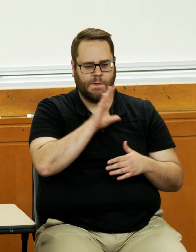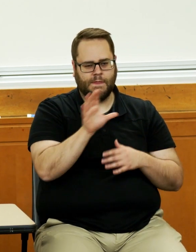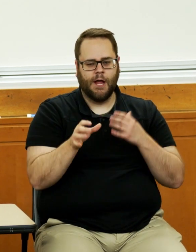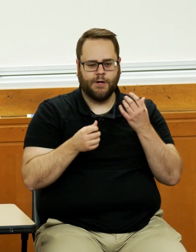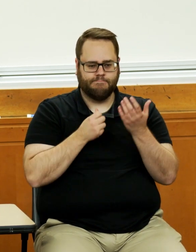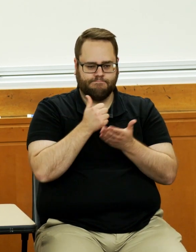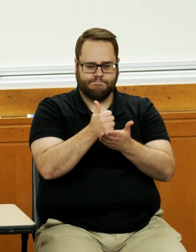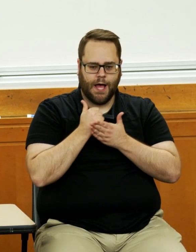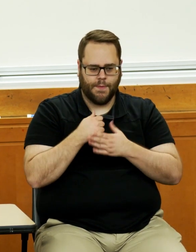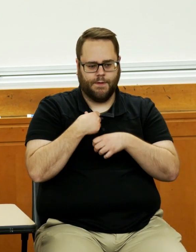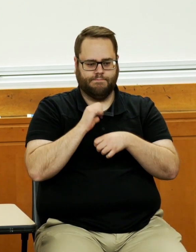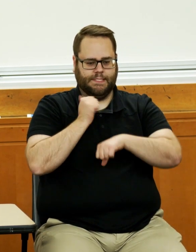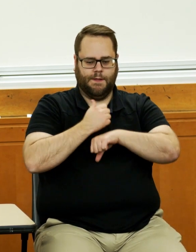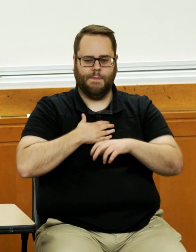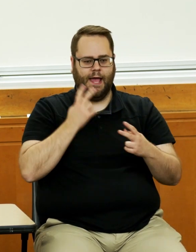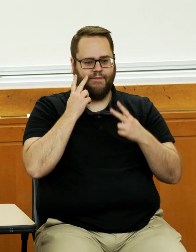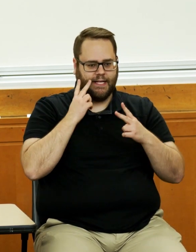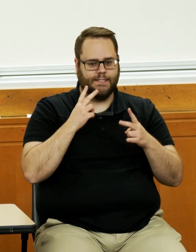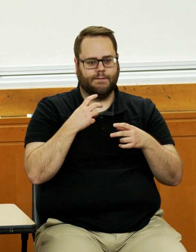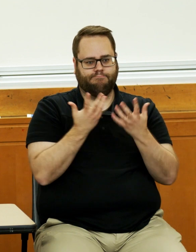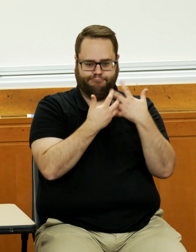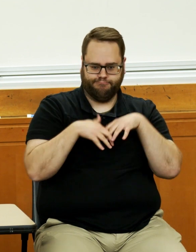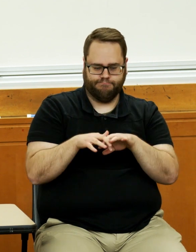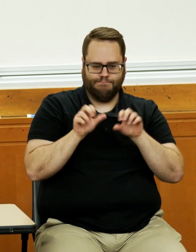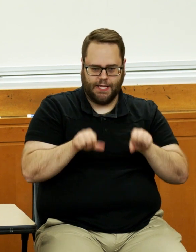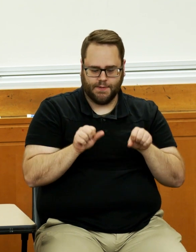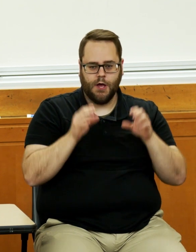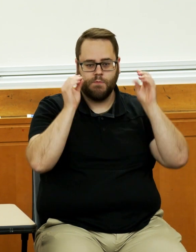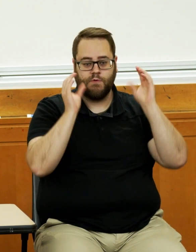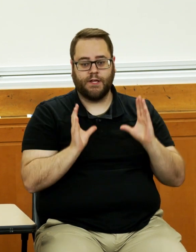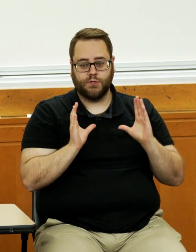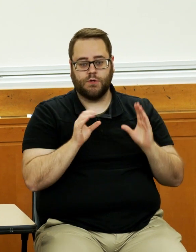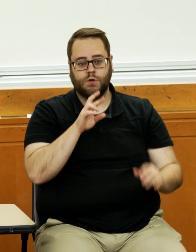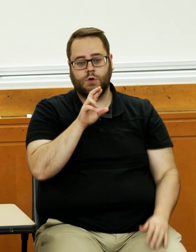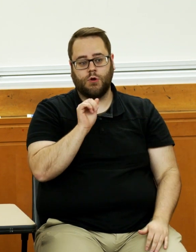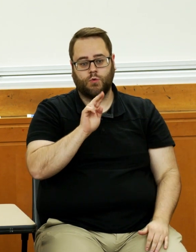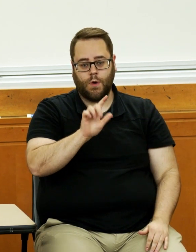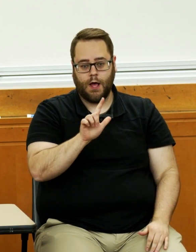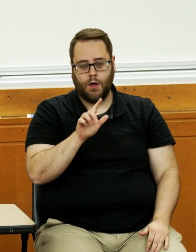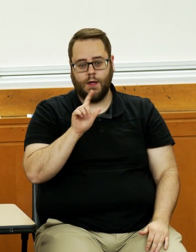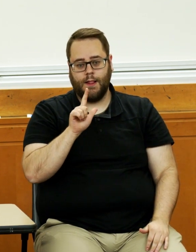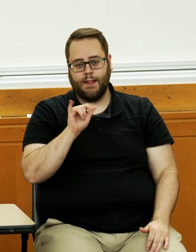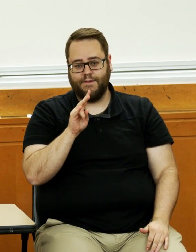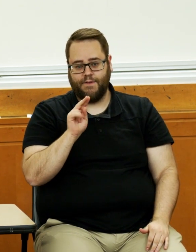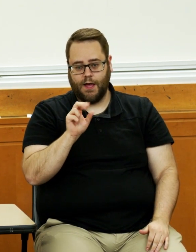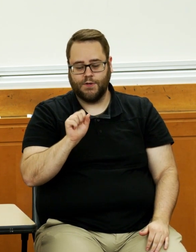in making my visit here possible, as well as professors Raul Luevano - whose class I visited